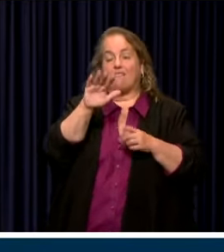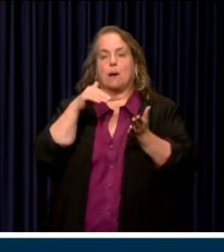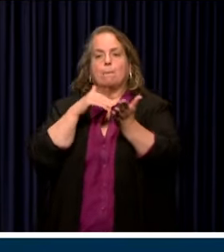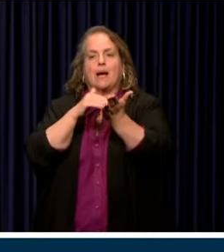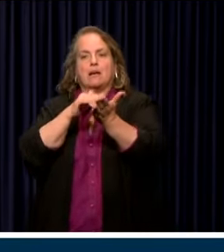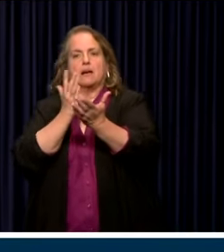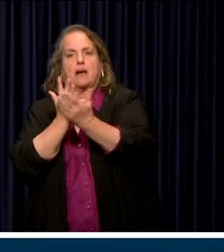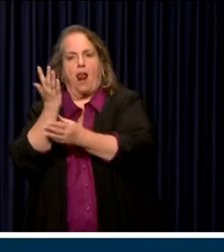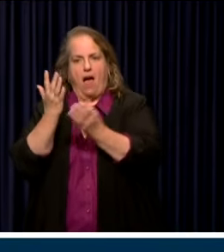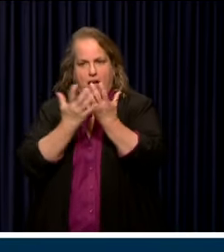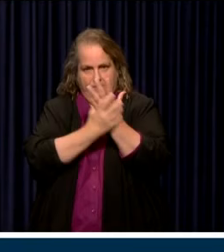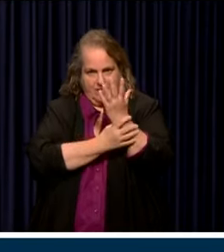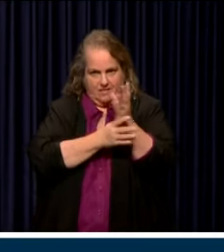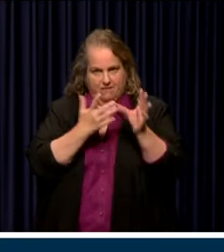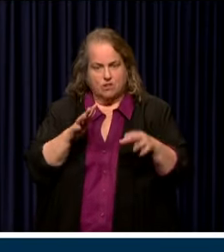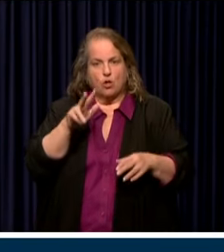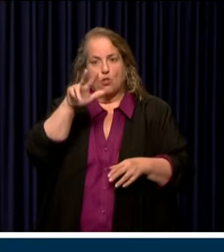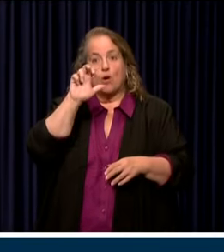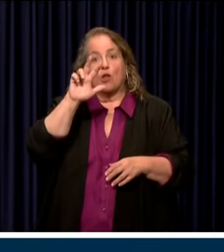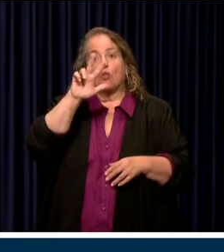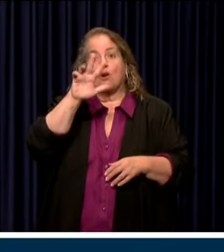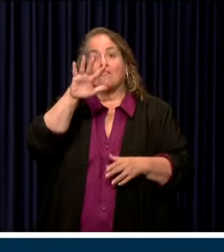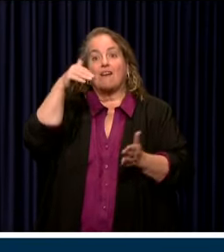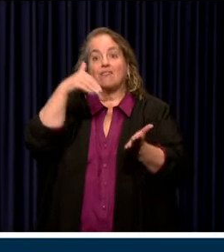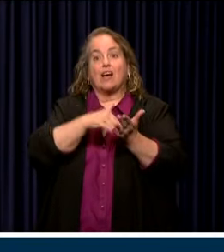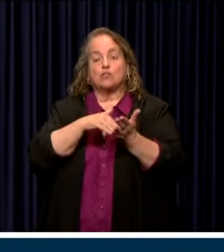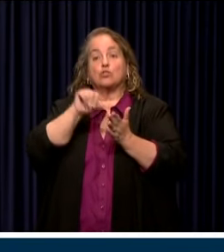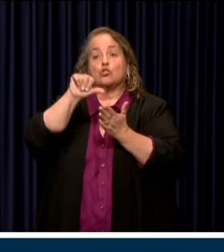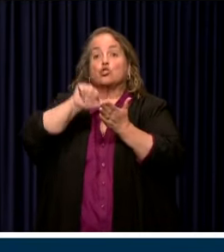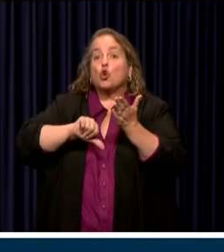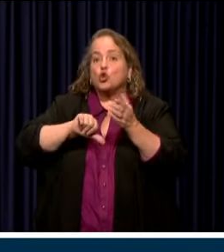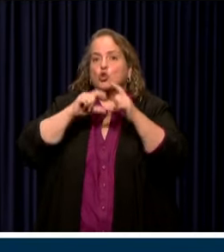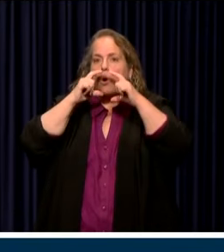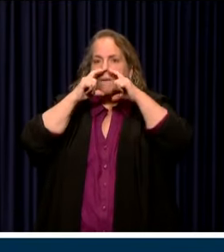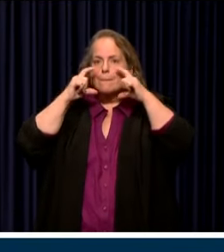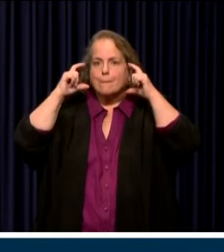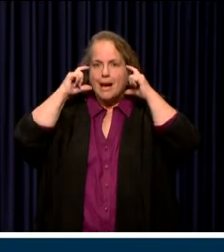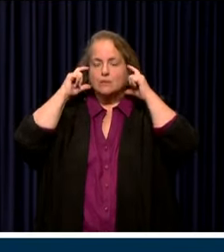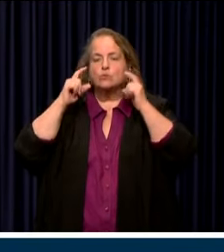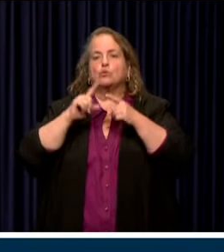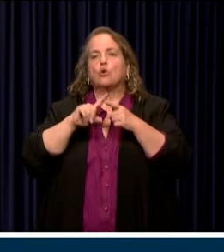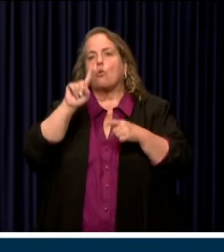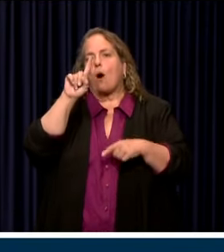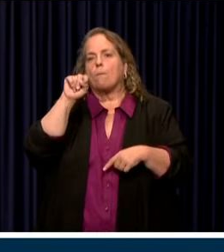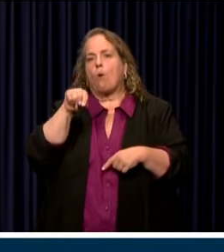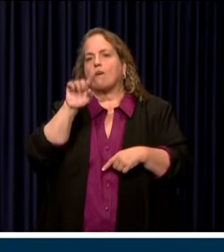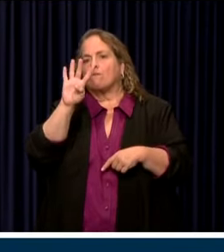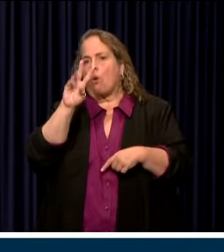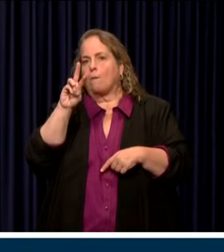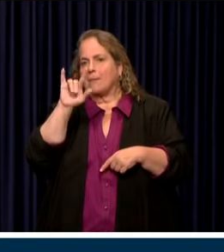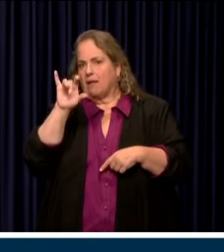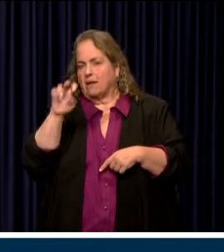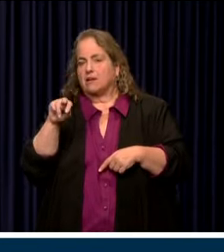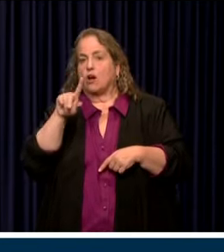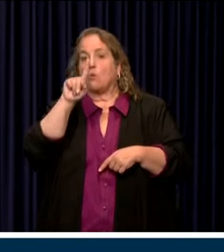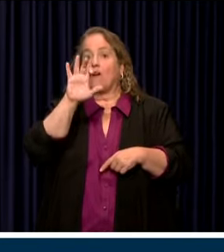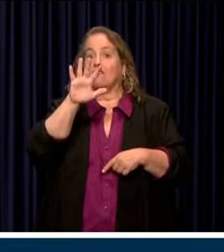LOOK AT WHAT WE'RE GOING TO BE ABLE TO DO AS A STATE AND THE SPEED WE'RE GOING TO BE ABLE TO DO THINGS, IT'S NOT JUST WHAT WE